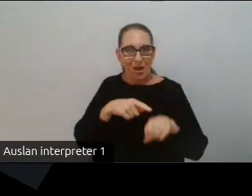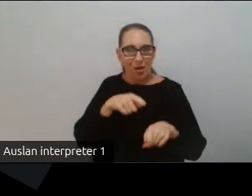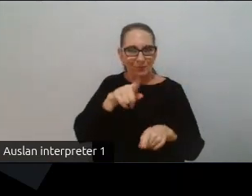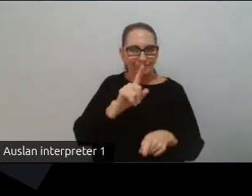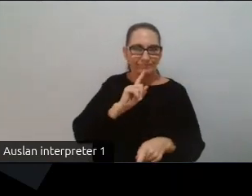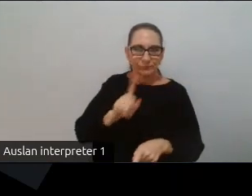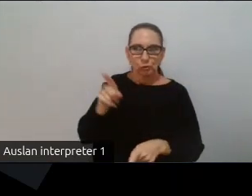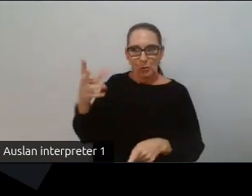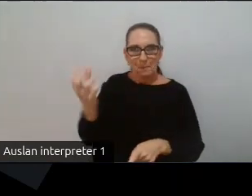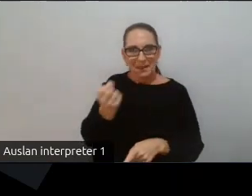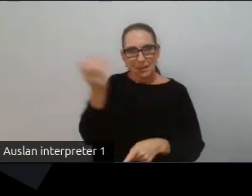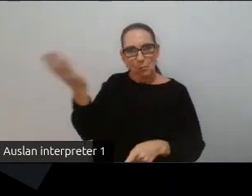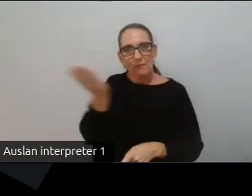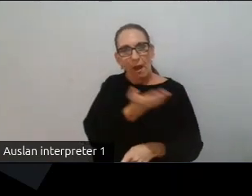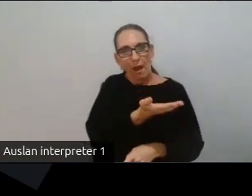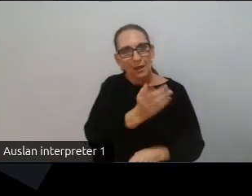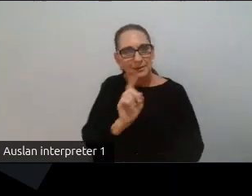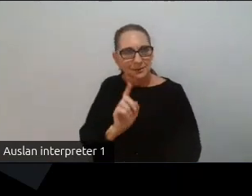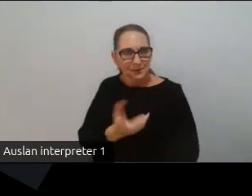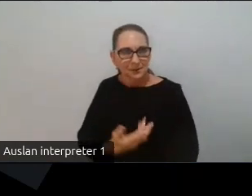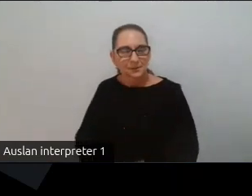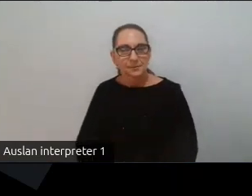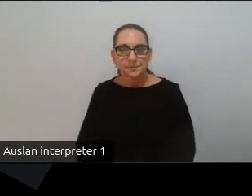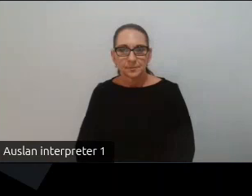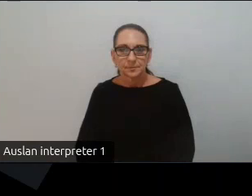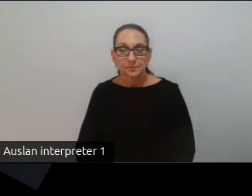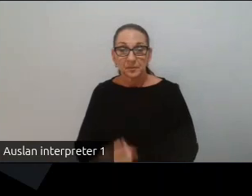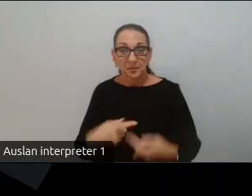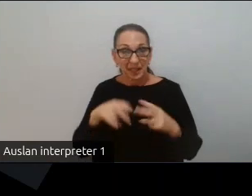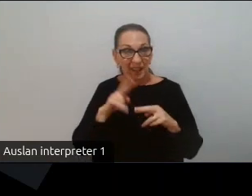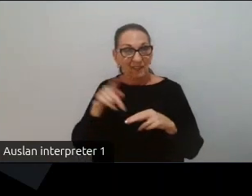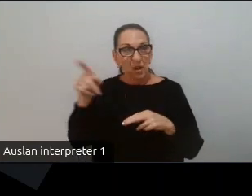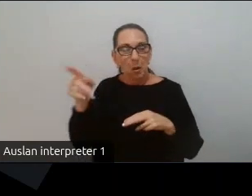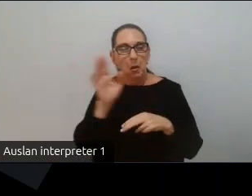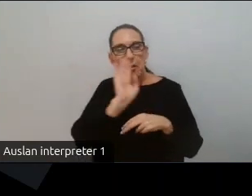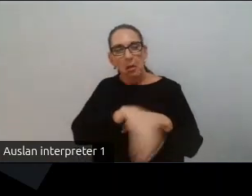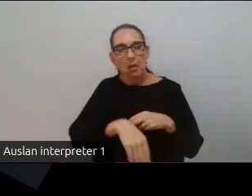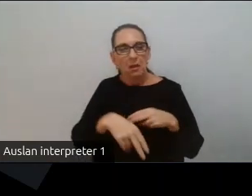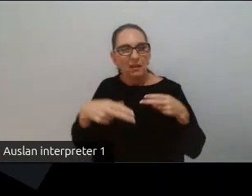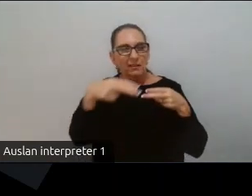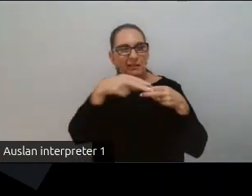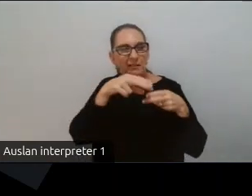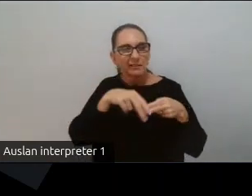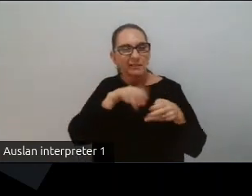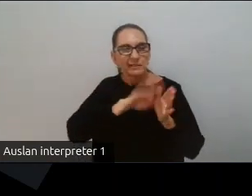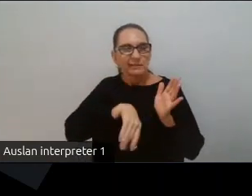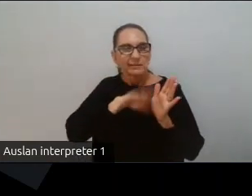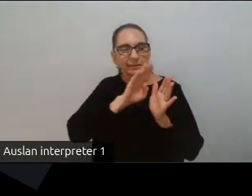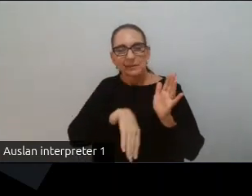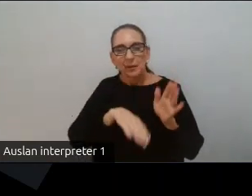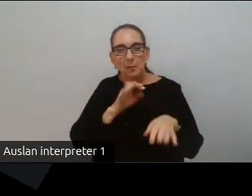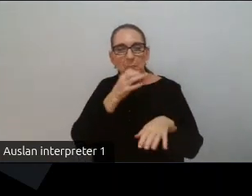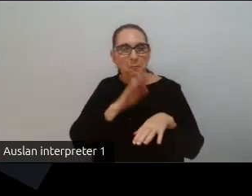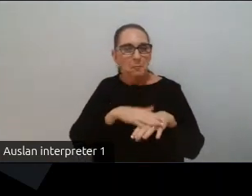the application form. Missing documents in an application for legal aid do cause delay. So,